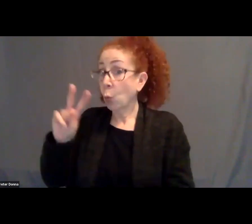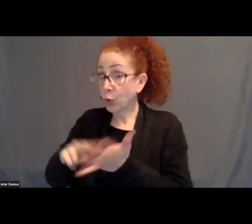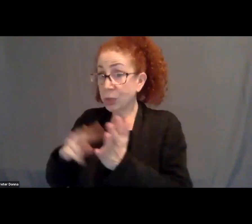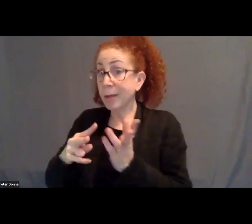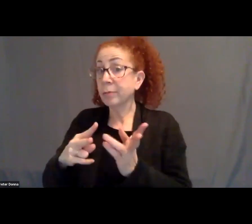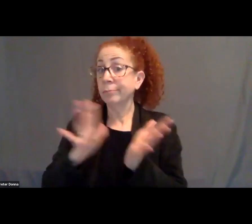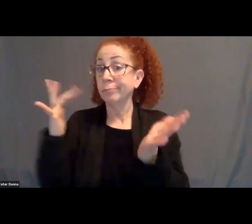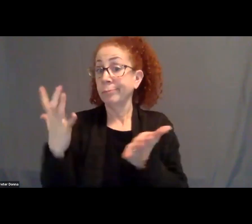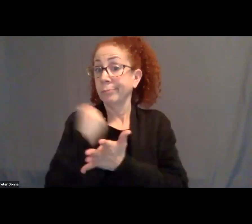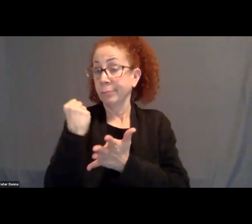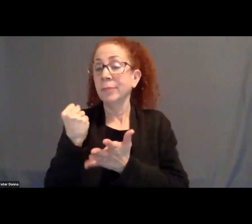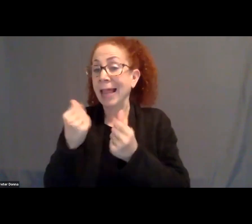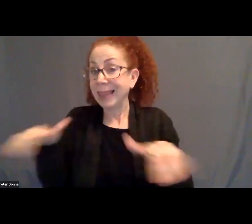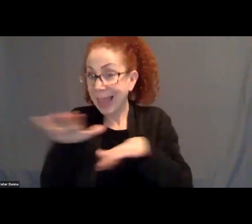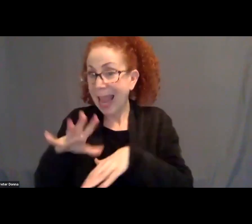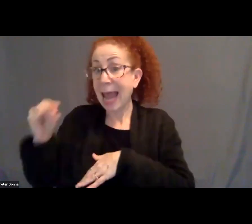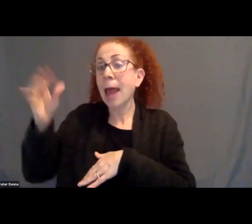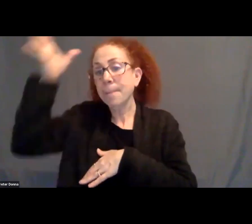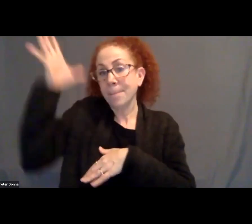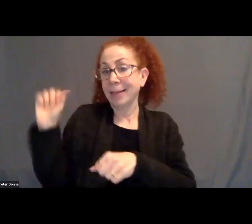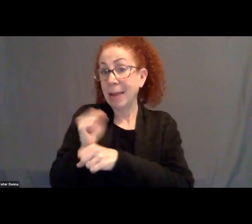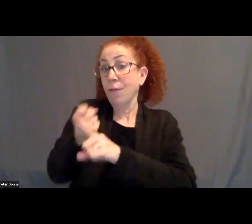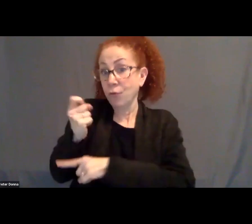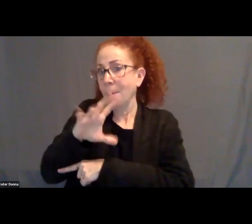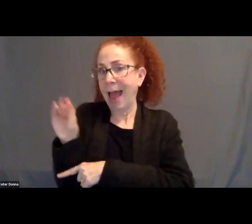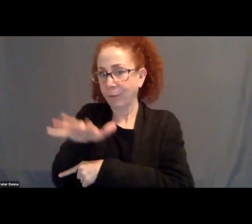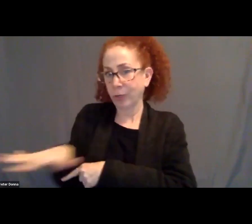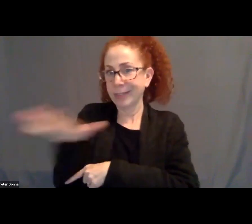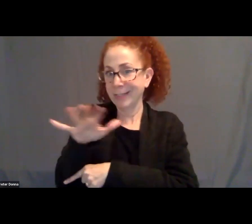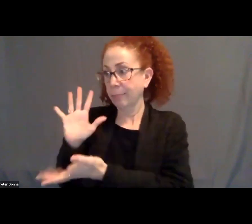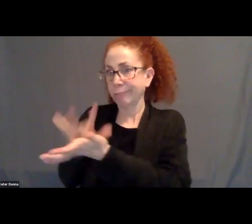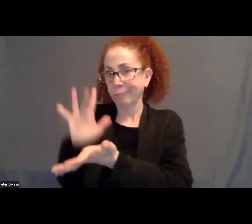labor from African societies, and the individualist freedoms